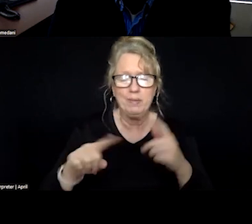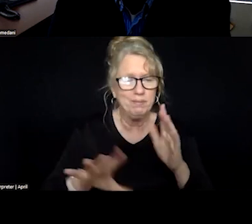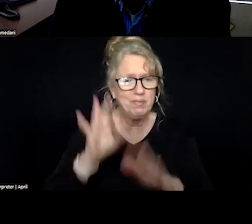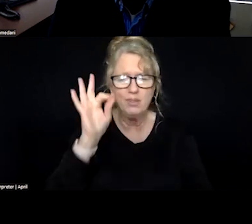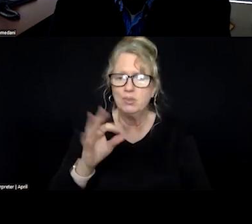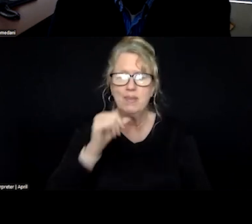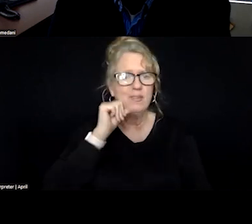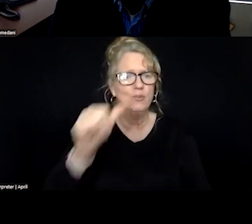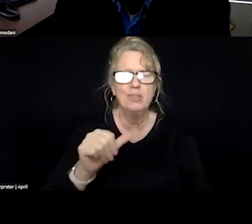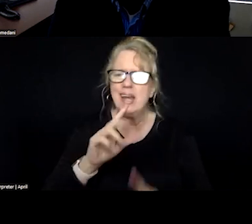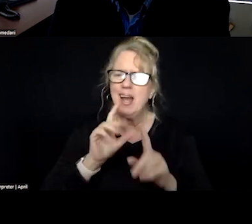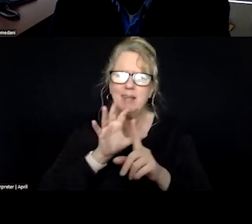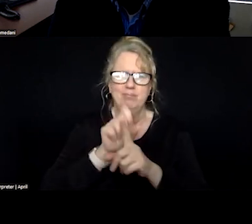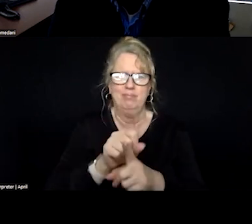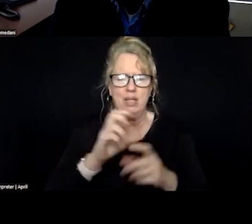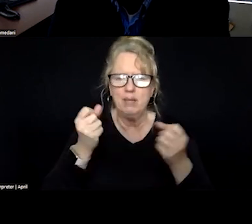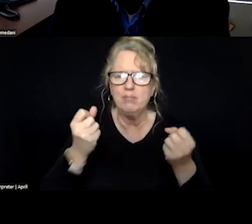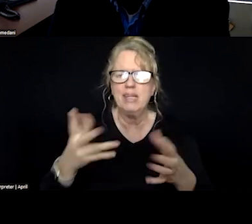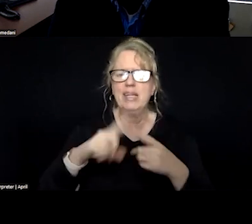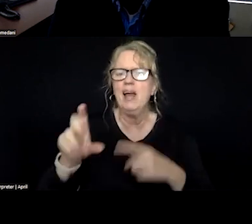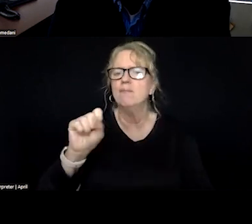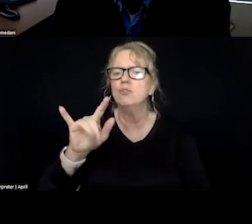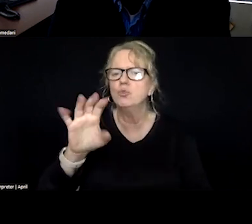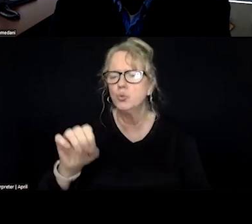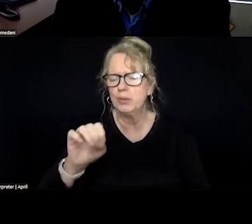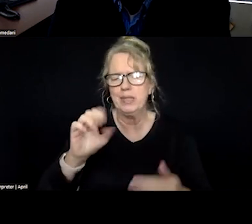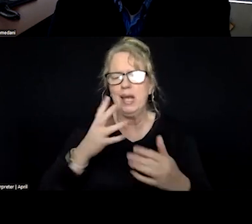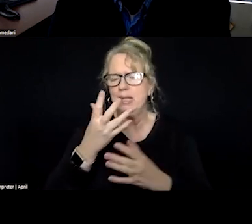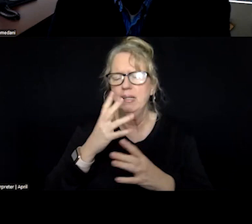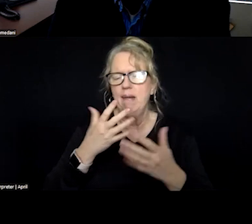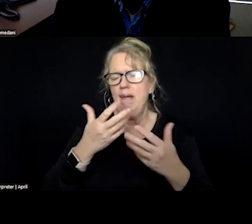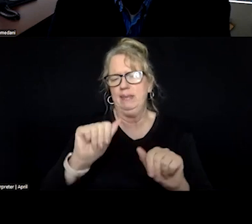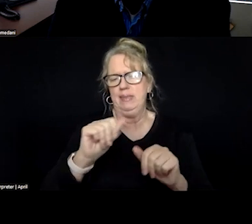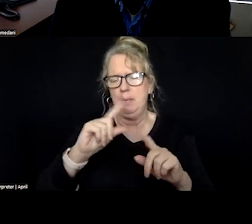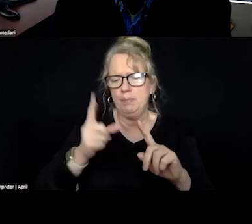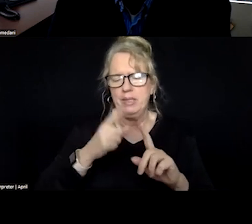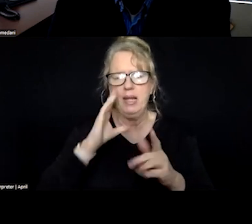CAPTURING IT PRIOR TO IDENTIFICATION AND THE CODING AND